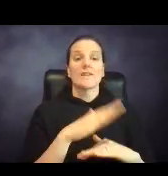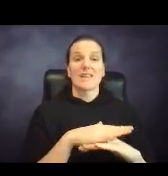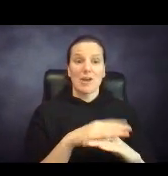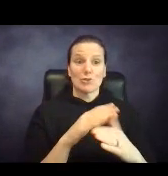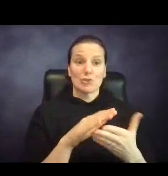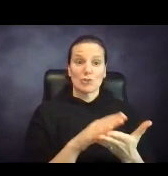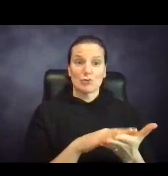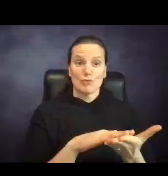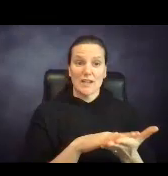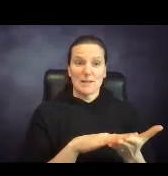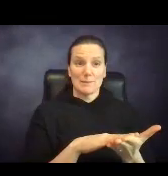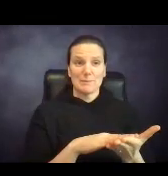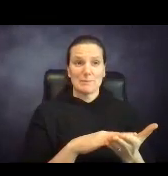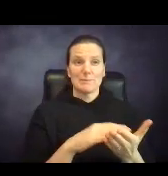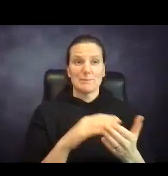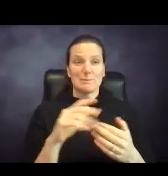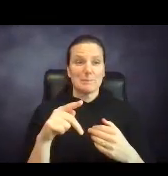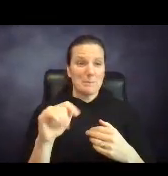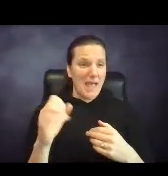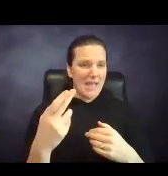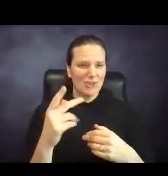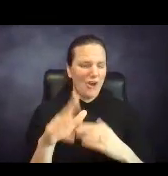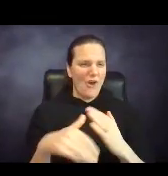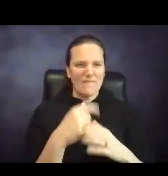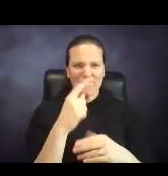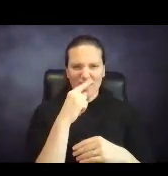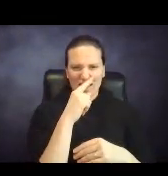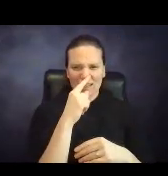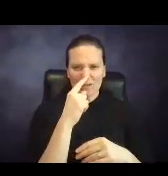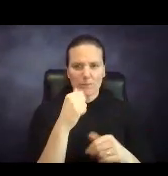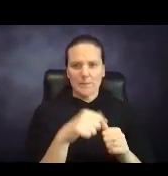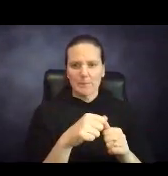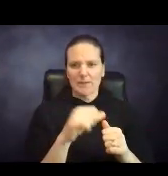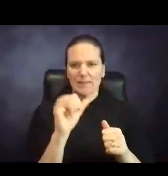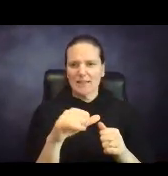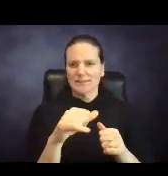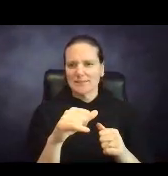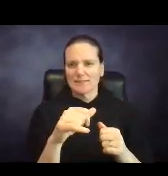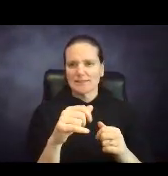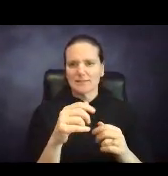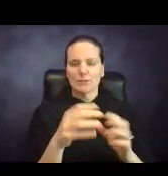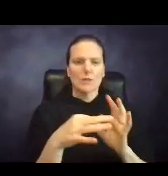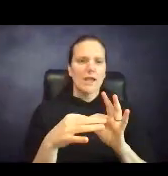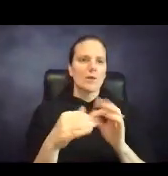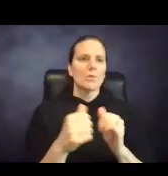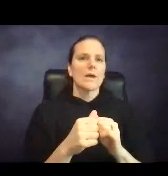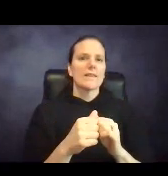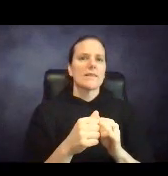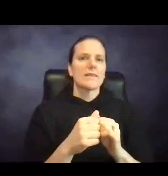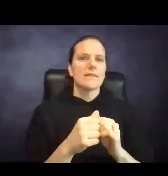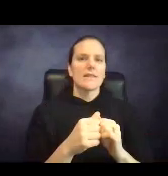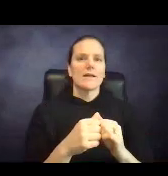but they're all synthetic, which we don't use. 'cause remember the synthetic progestins were associated with those increased risk of breast, of breast cancer. And the women's health initiative,